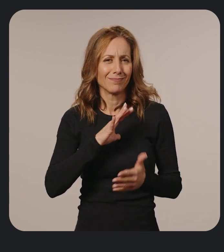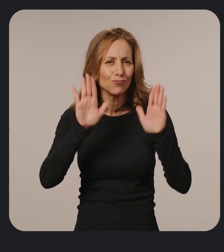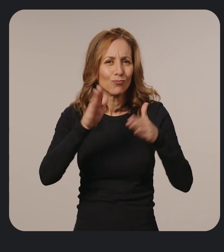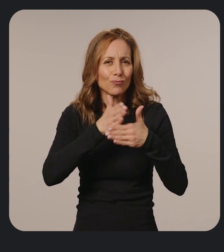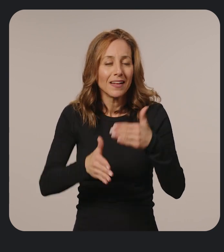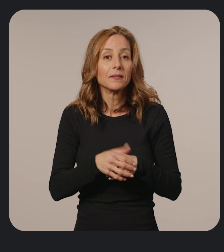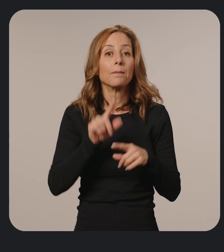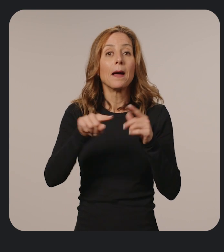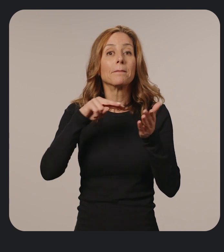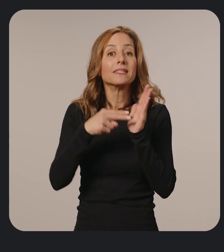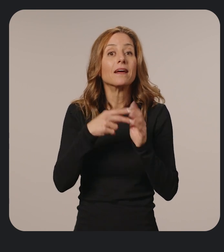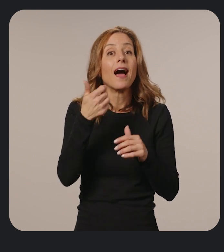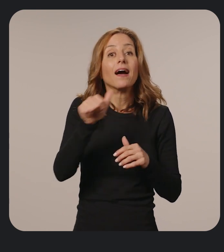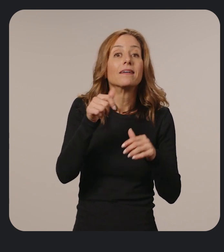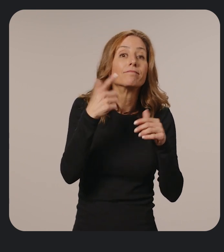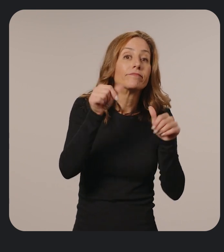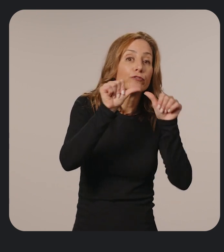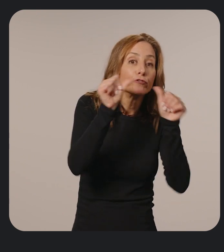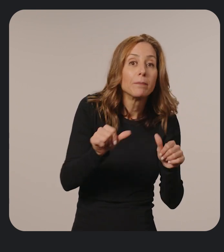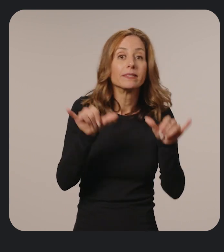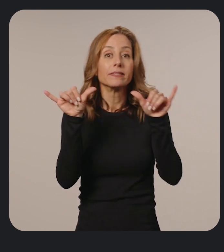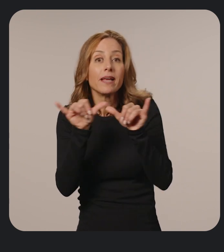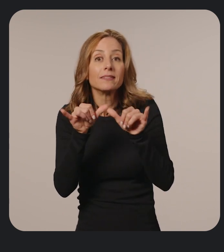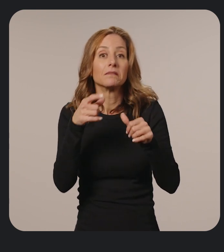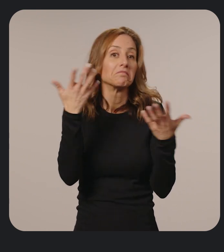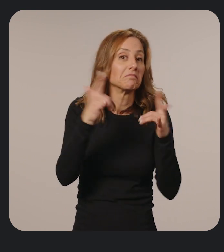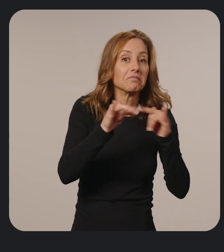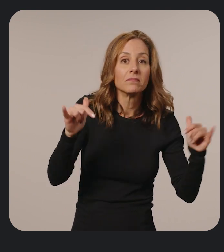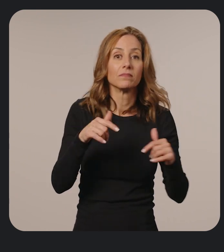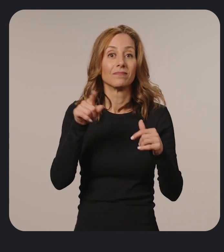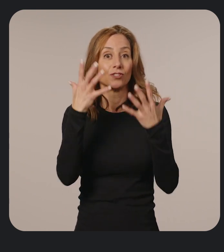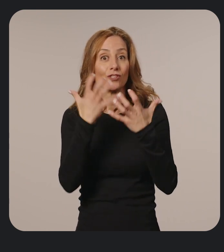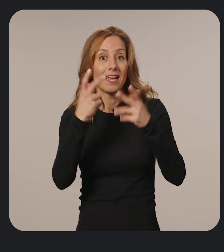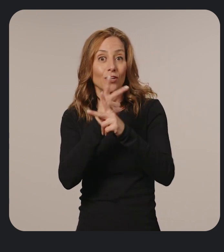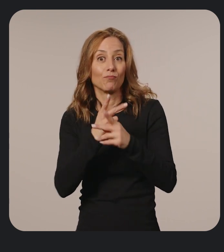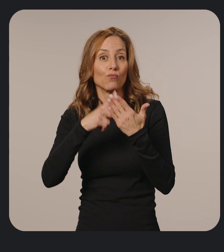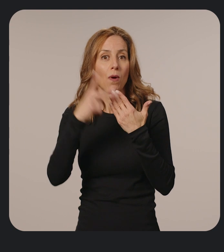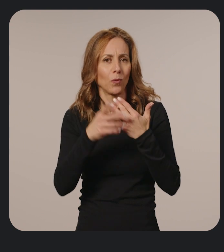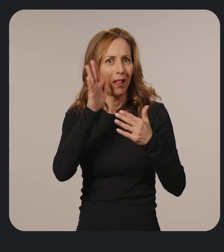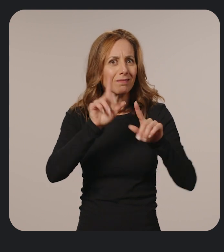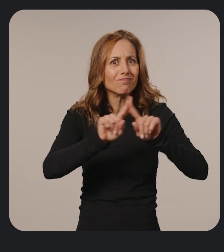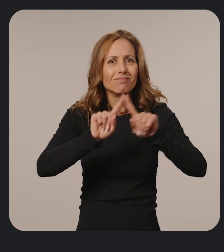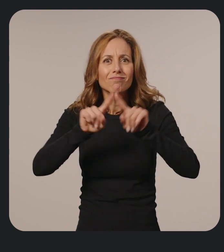This approach produces great results, but it also means that for any given size, shape, what have you, that shader program